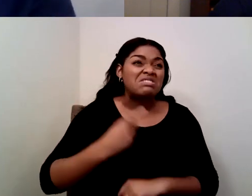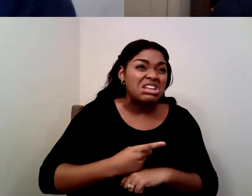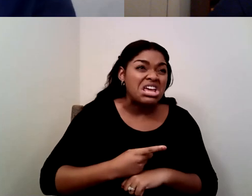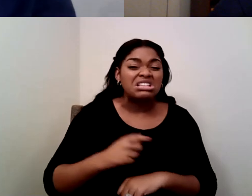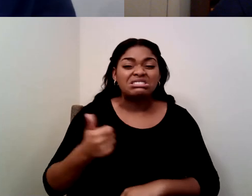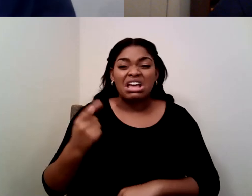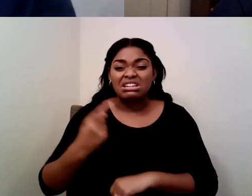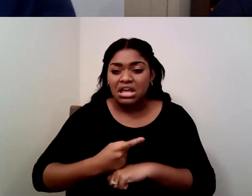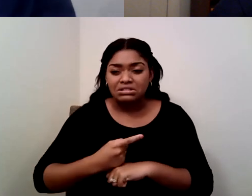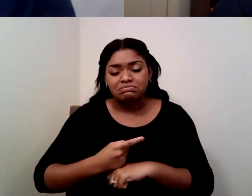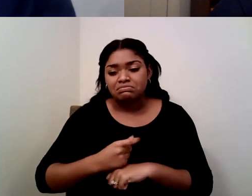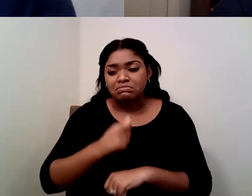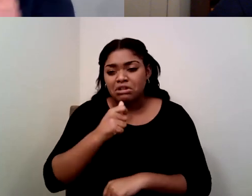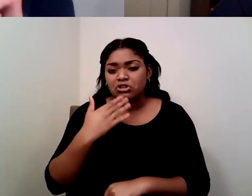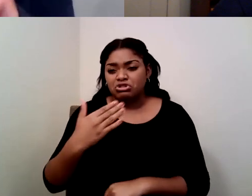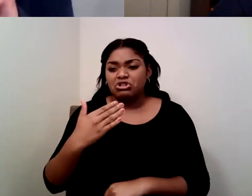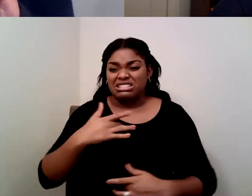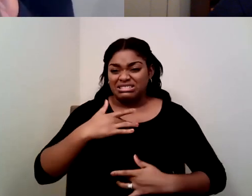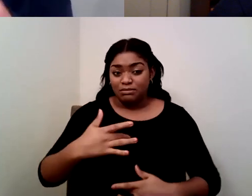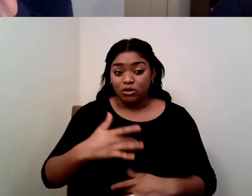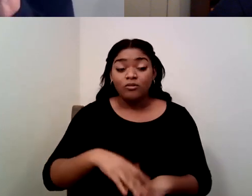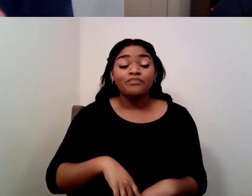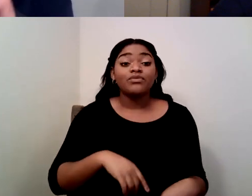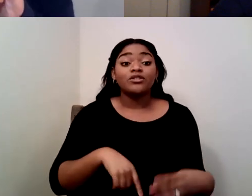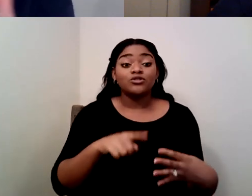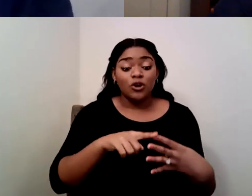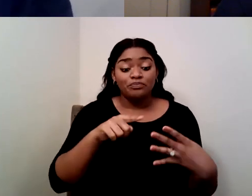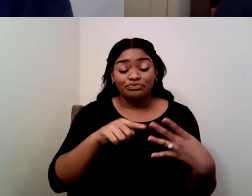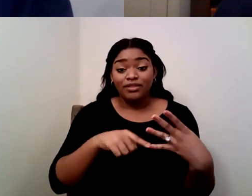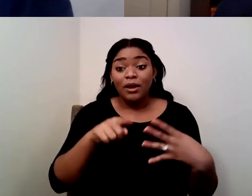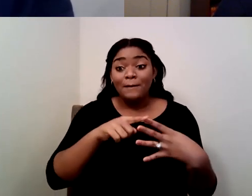it's not going to be as good as it would be. So proportion, grind, water, and freshness